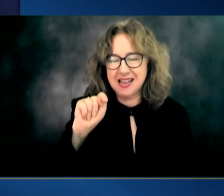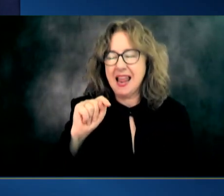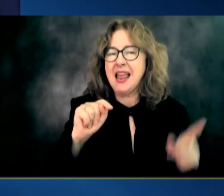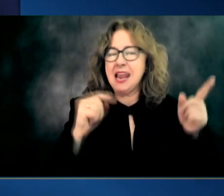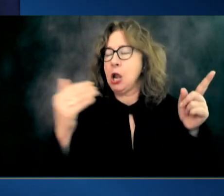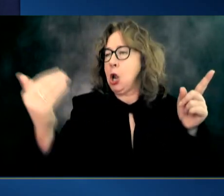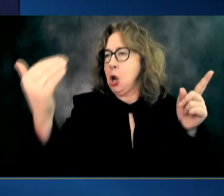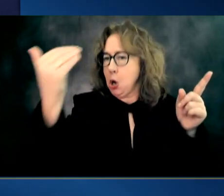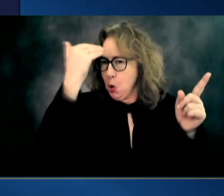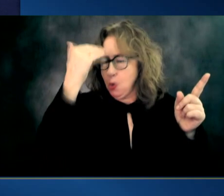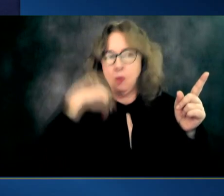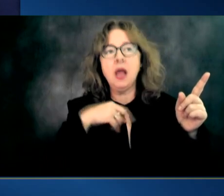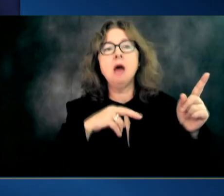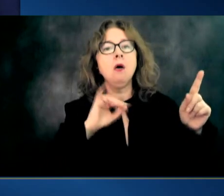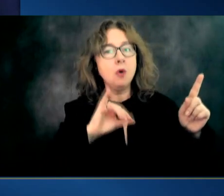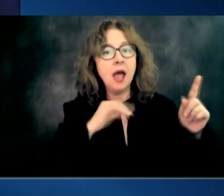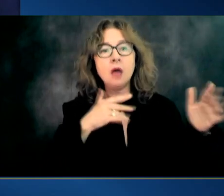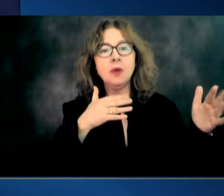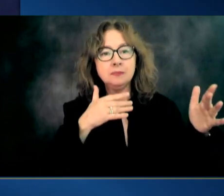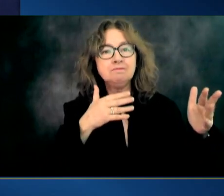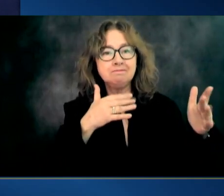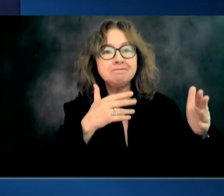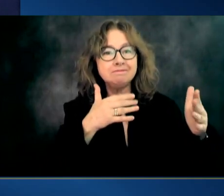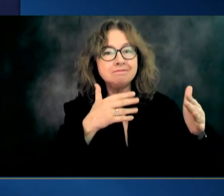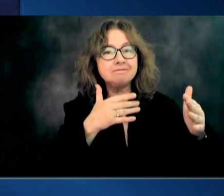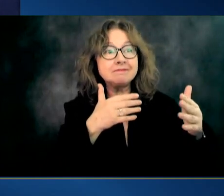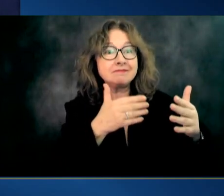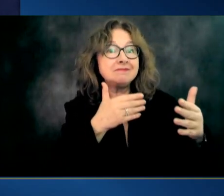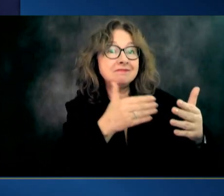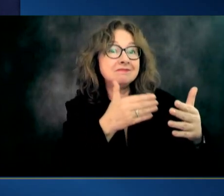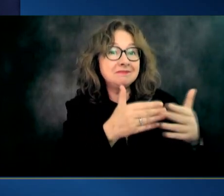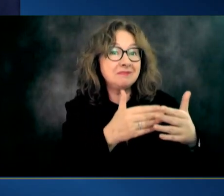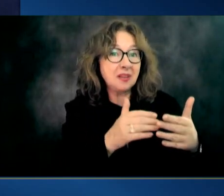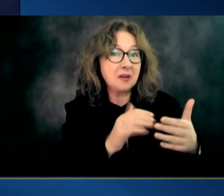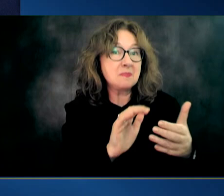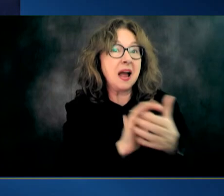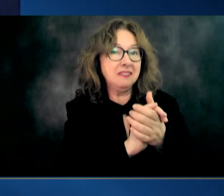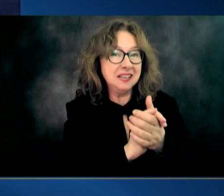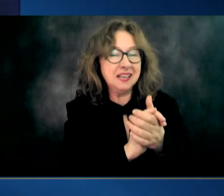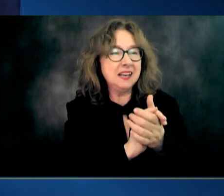close to getting married, and just knew that we were going to spend the rest of our lives